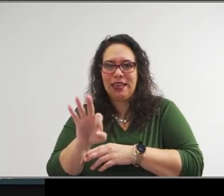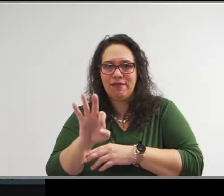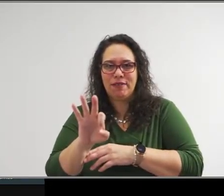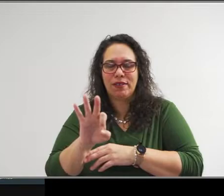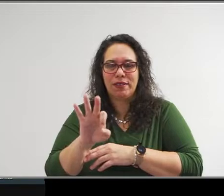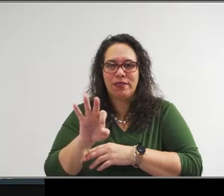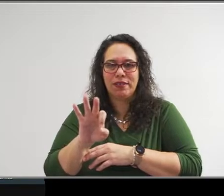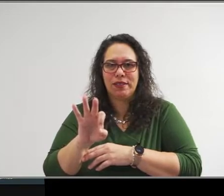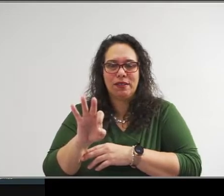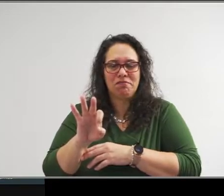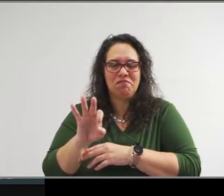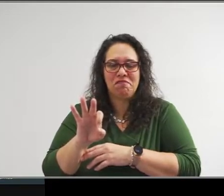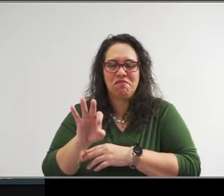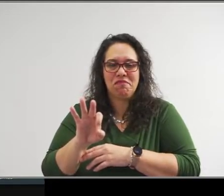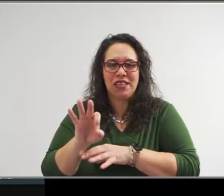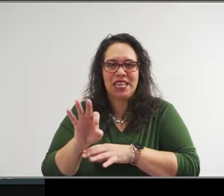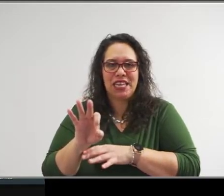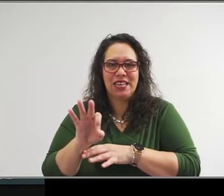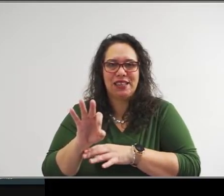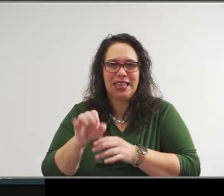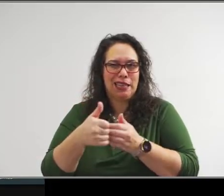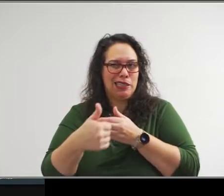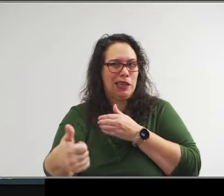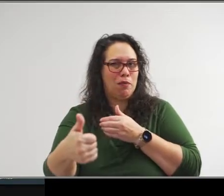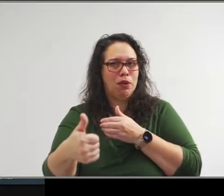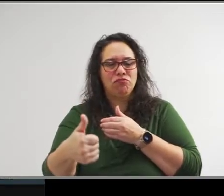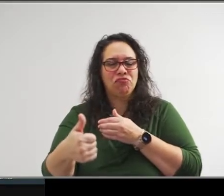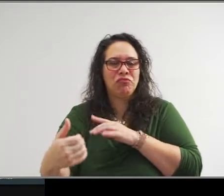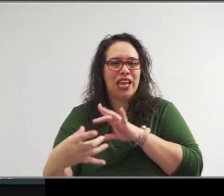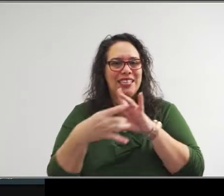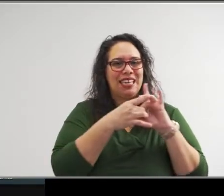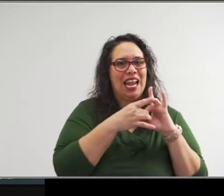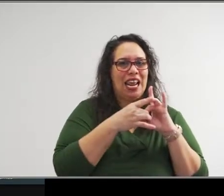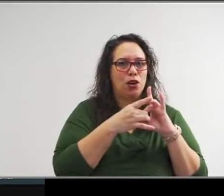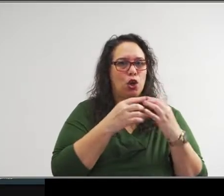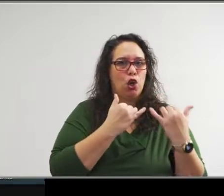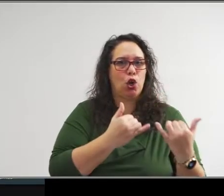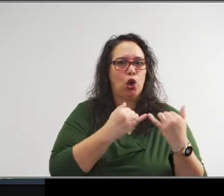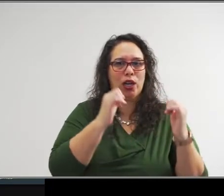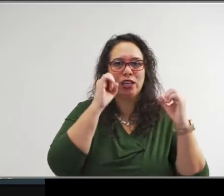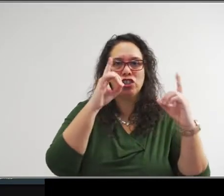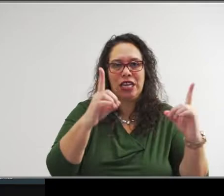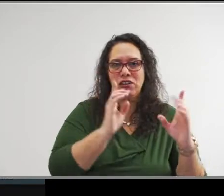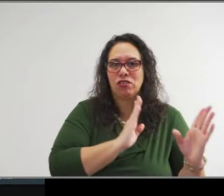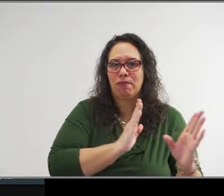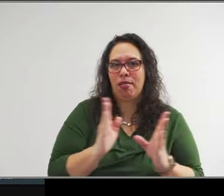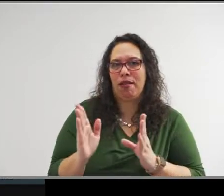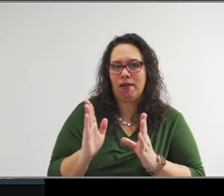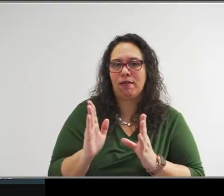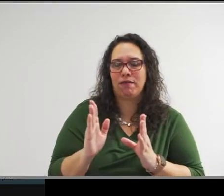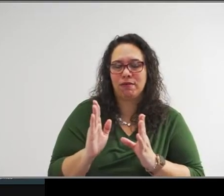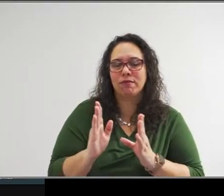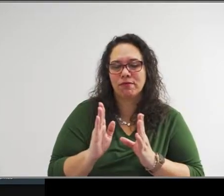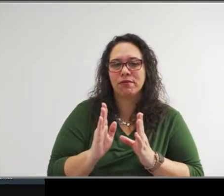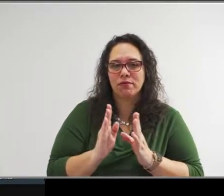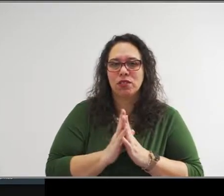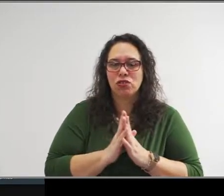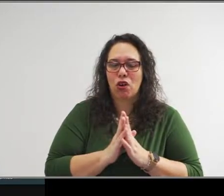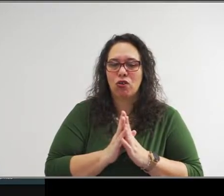That it's in connection to our current education plan, remote education plan but that that's very closely tied to the